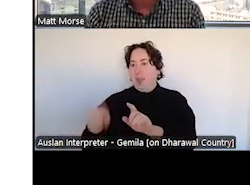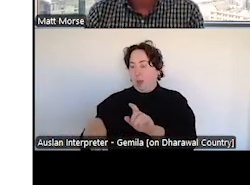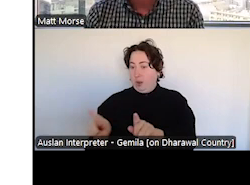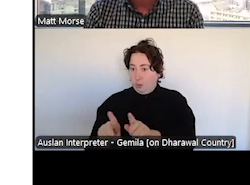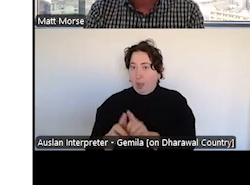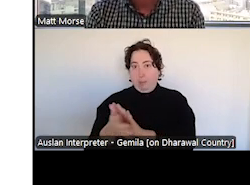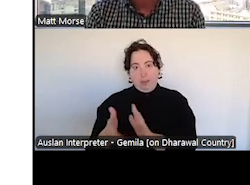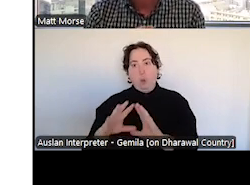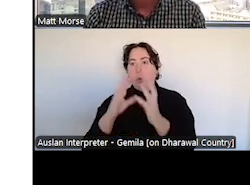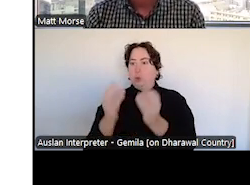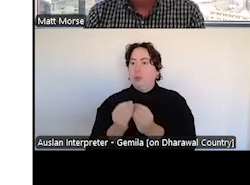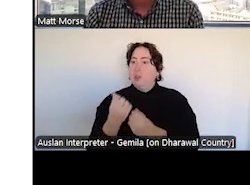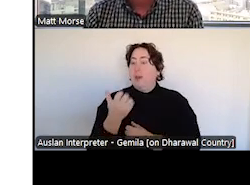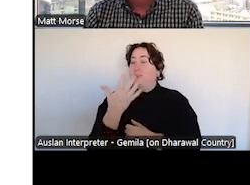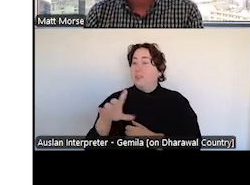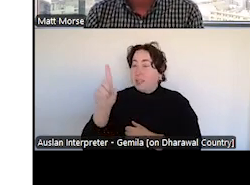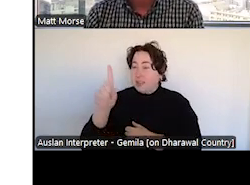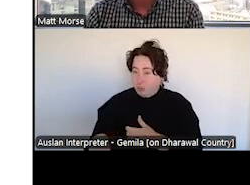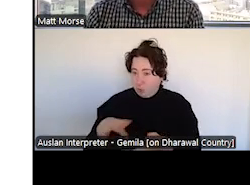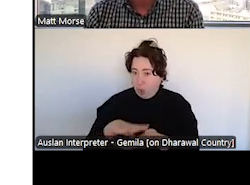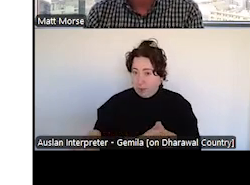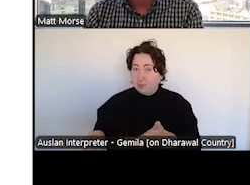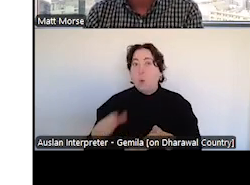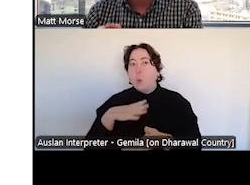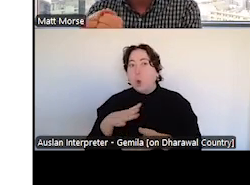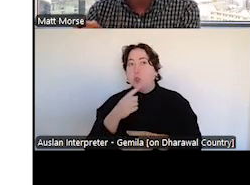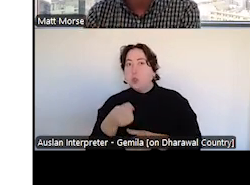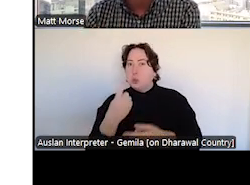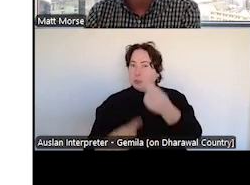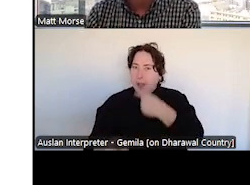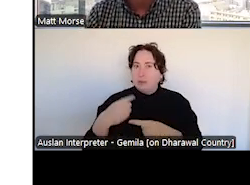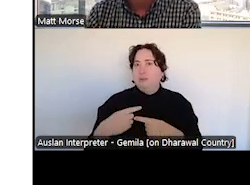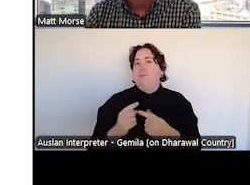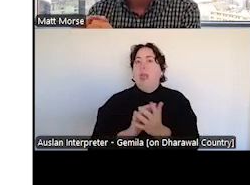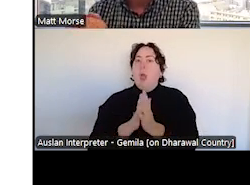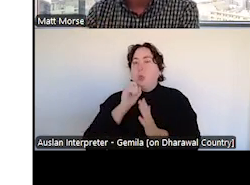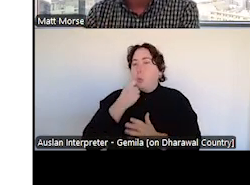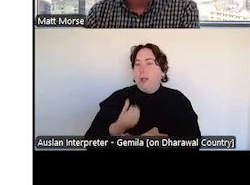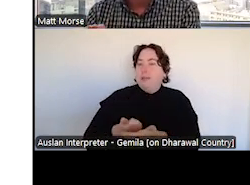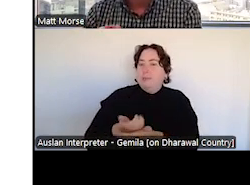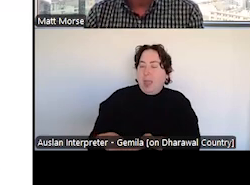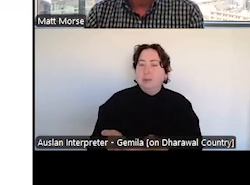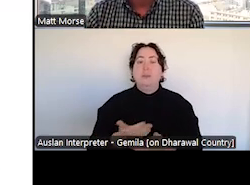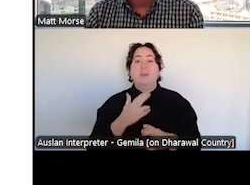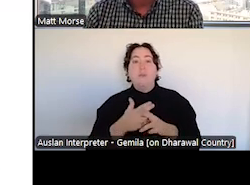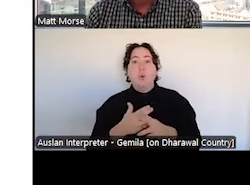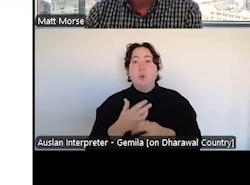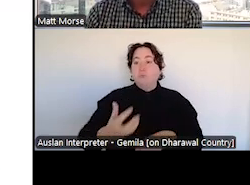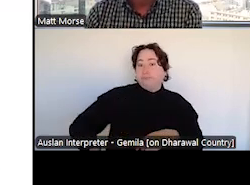be spent on salaries, spent on the realisation of a project and so forth. How you spend the